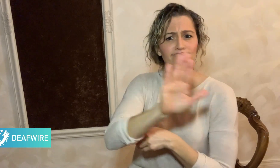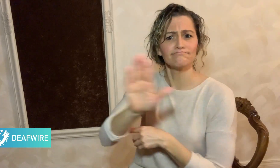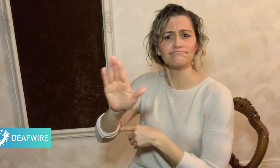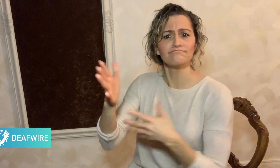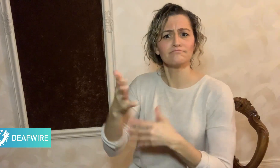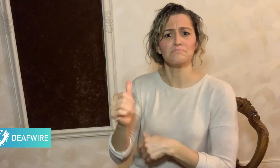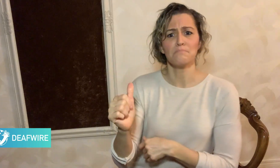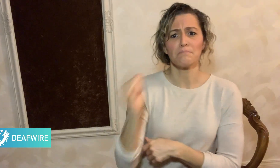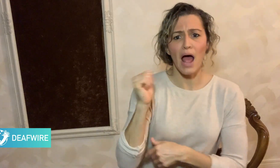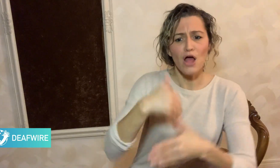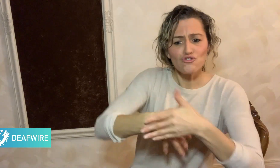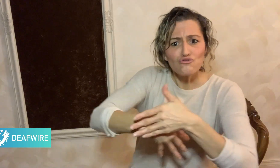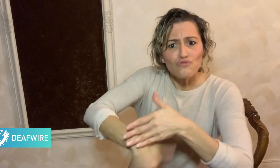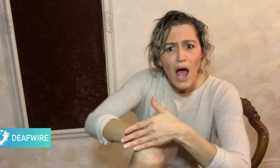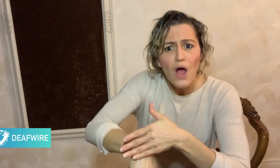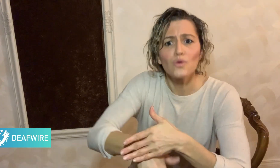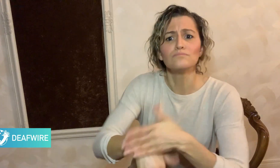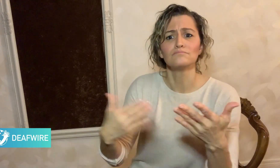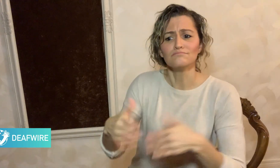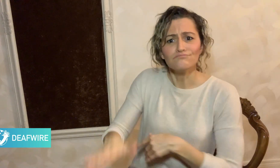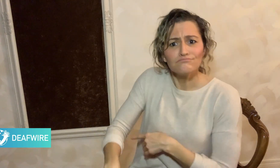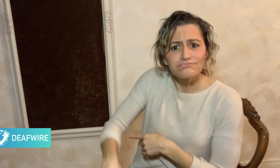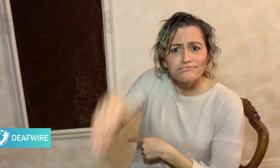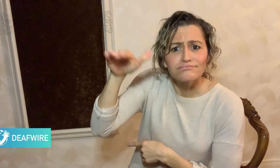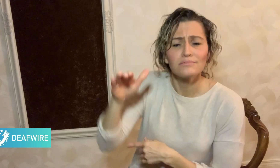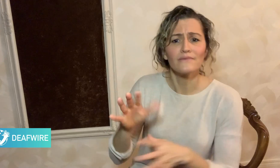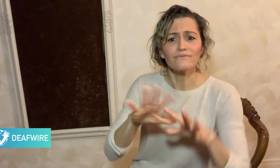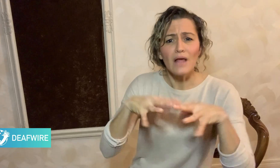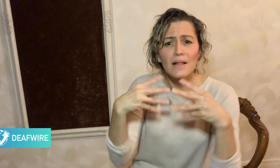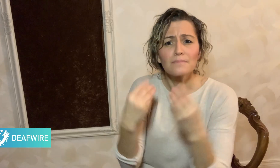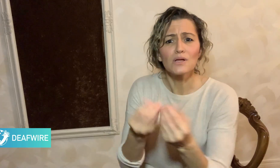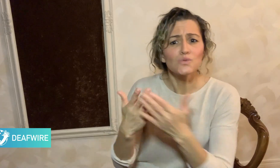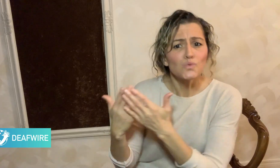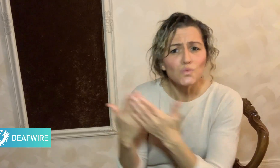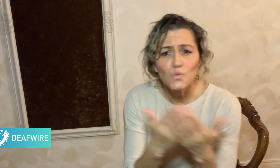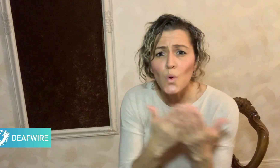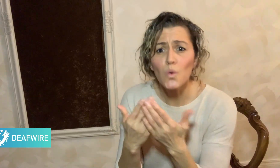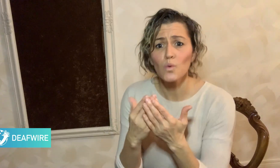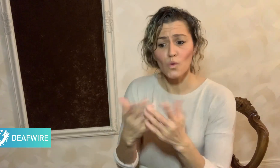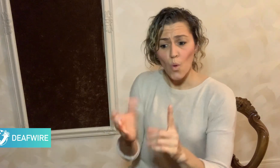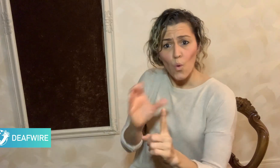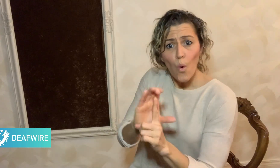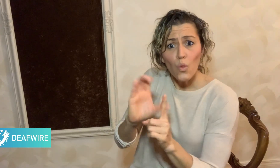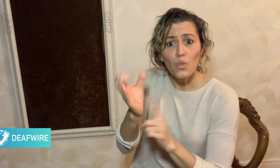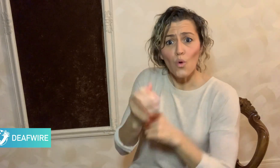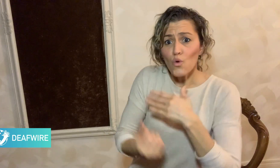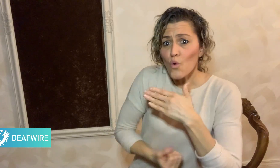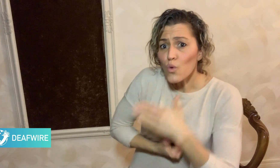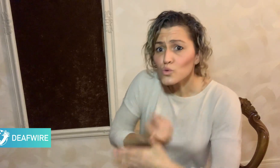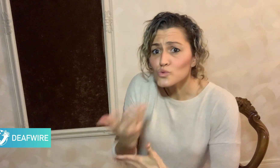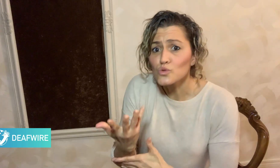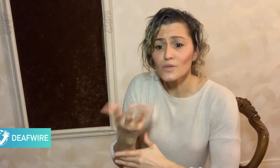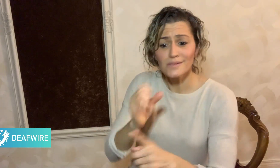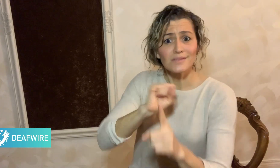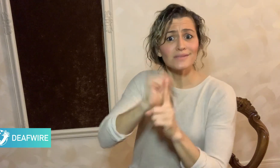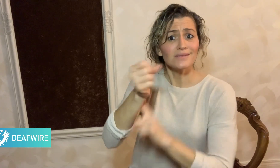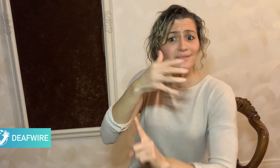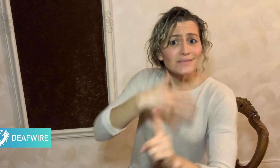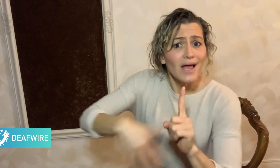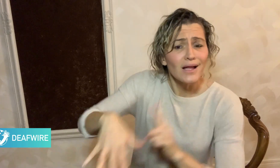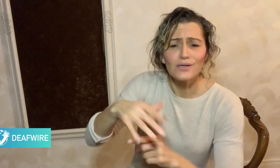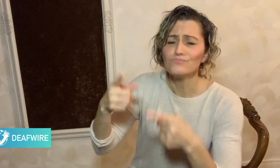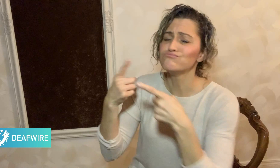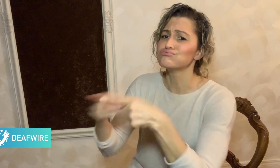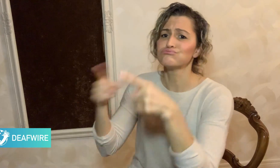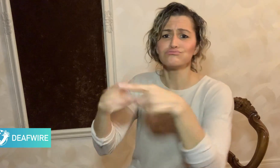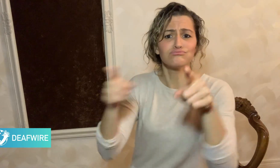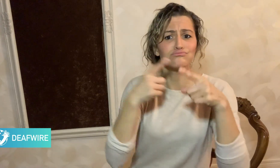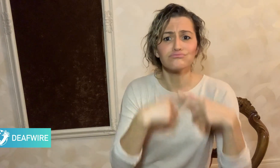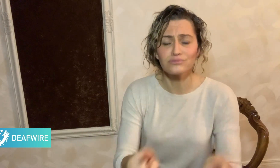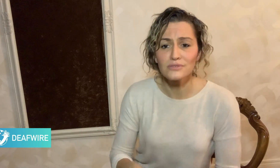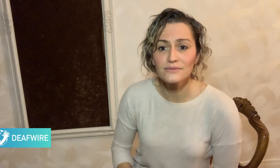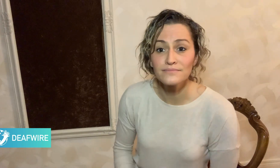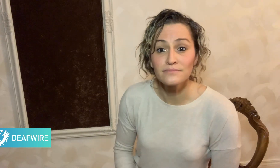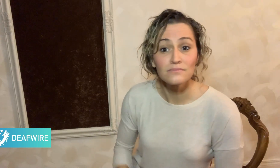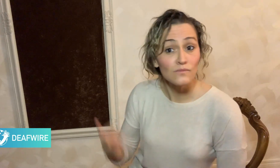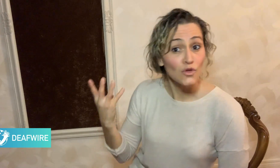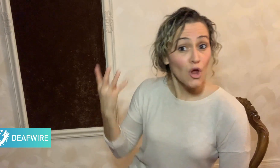with CIs based on their backgrounds, cultures and society.